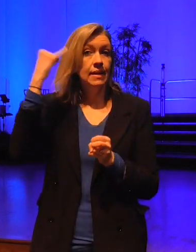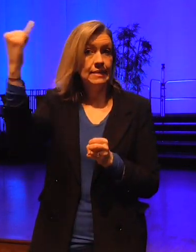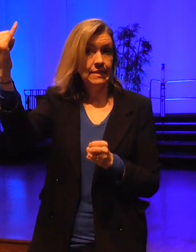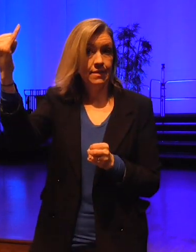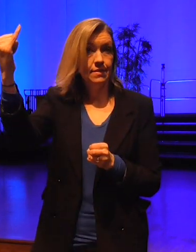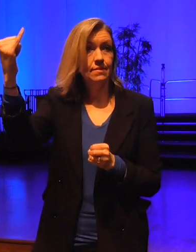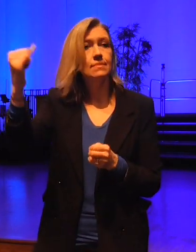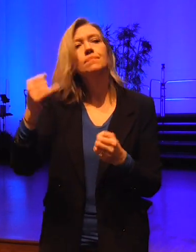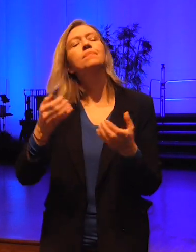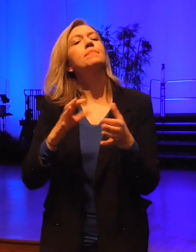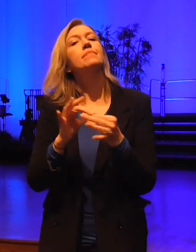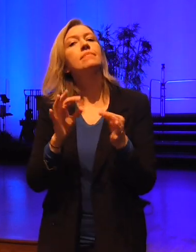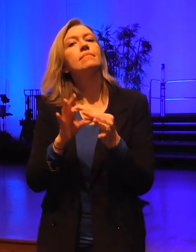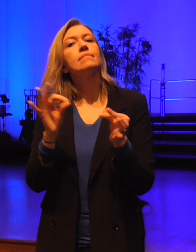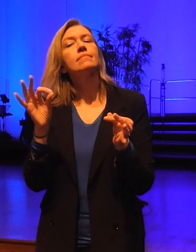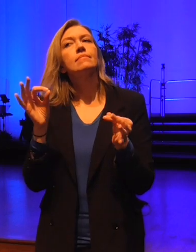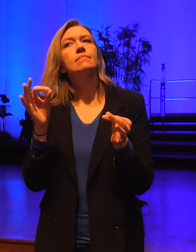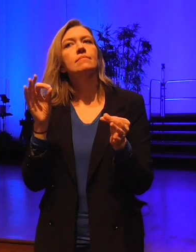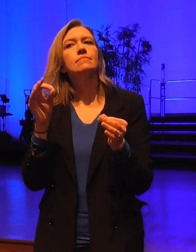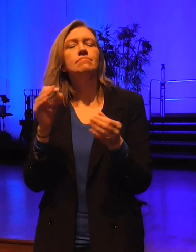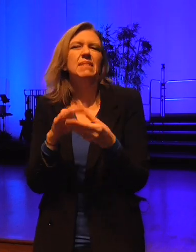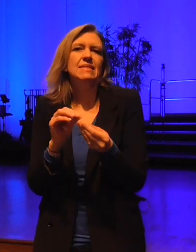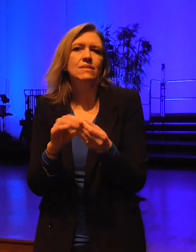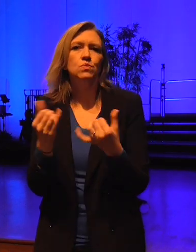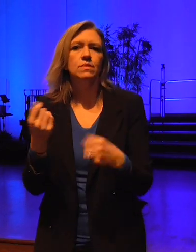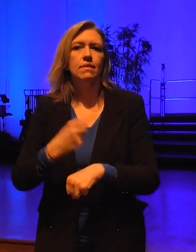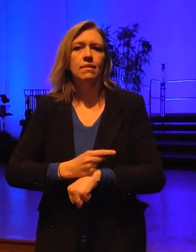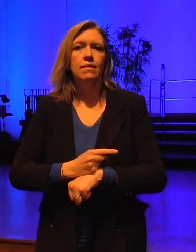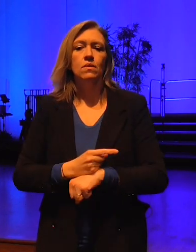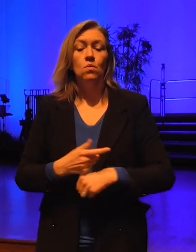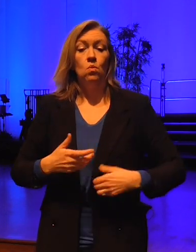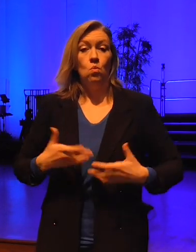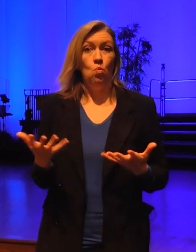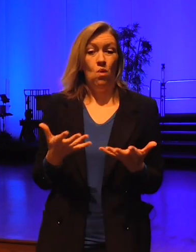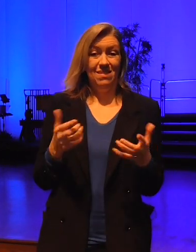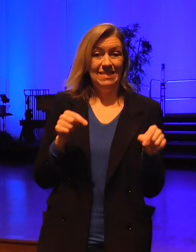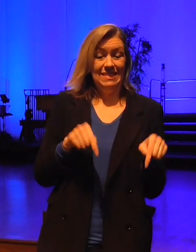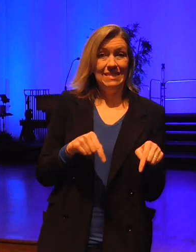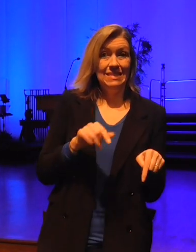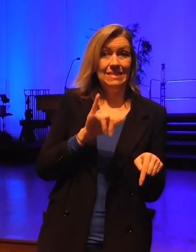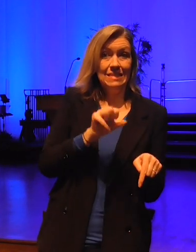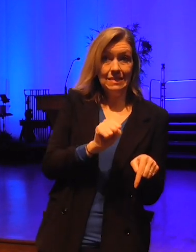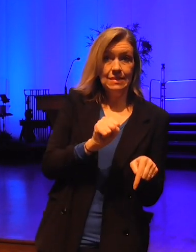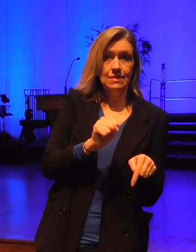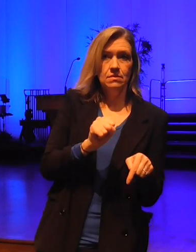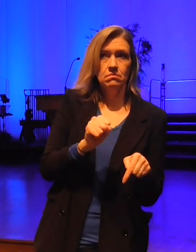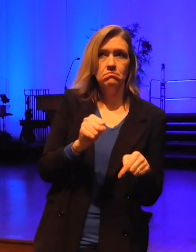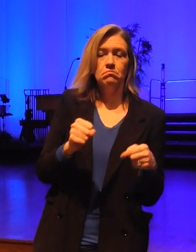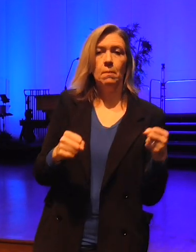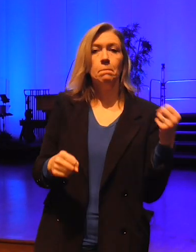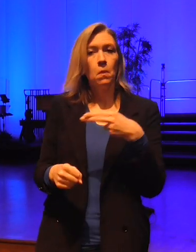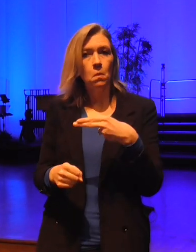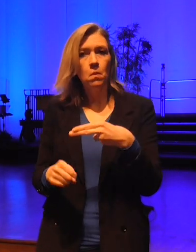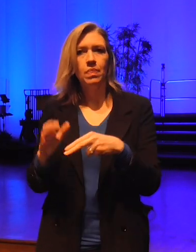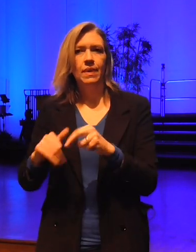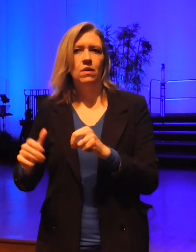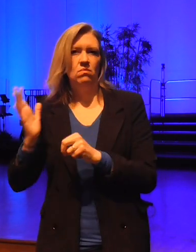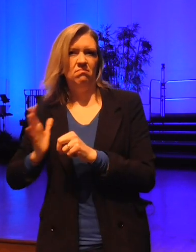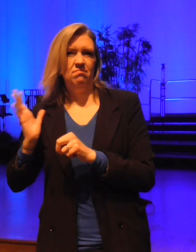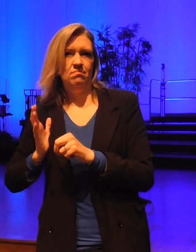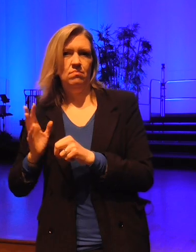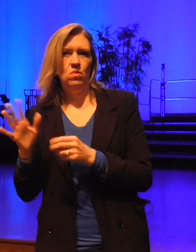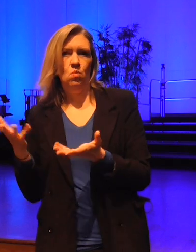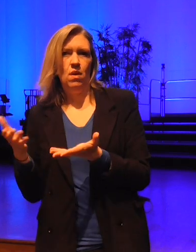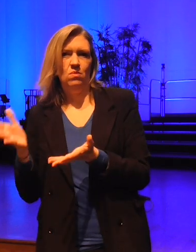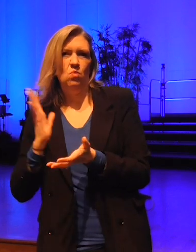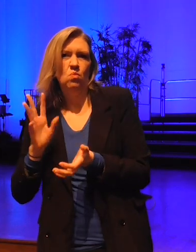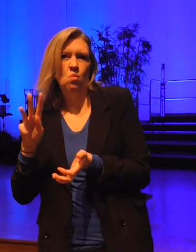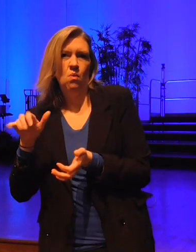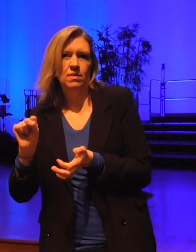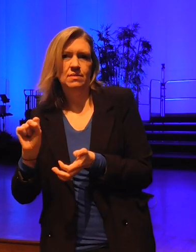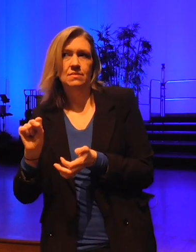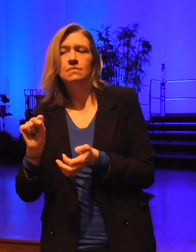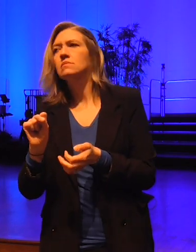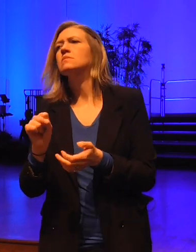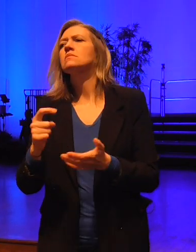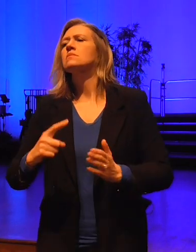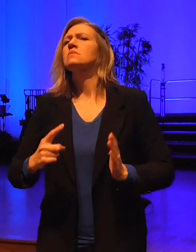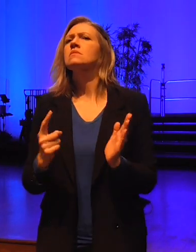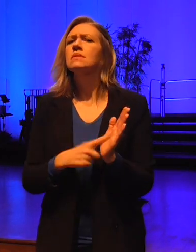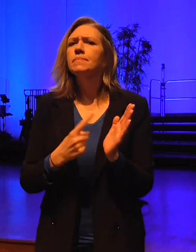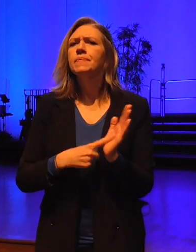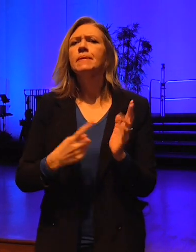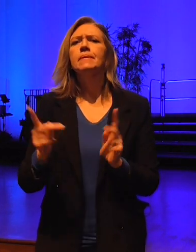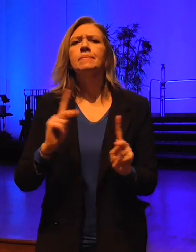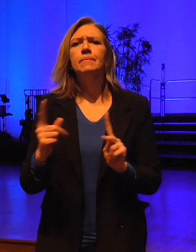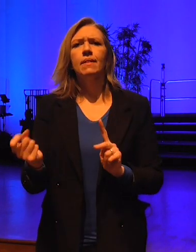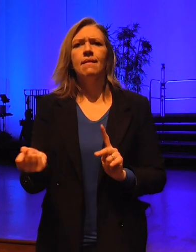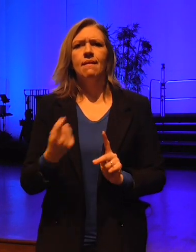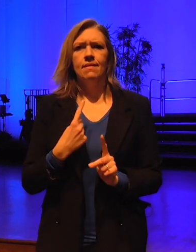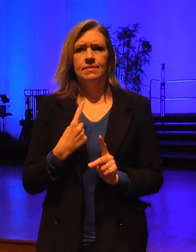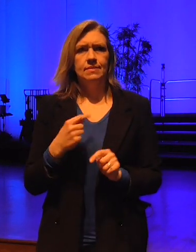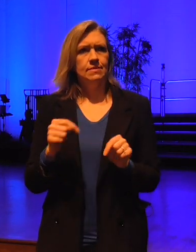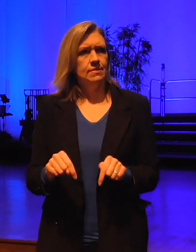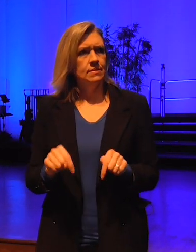today is what is is greater than what was uh sometimes people ask in our church what do we